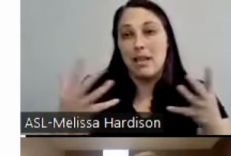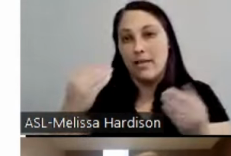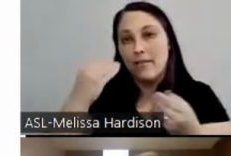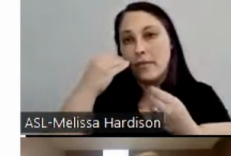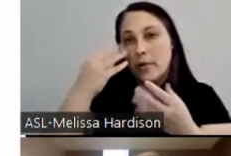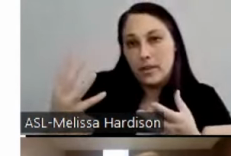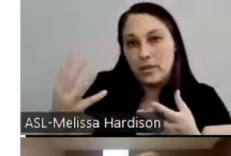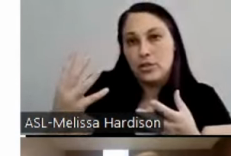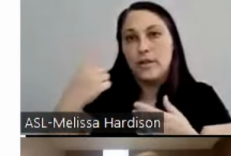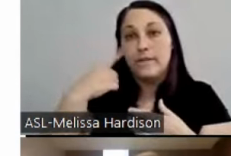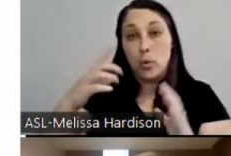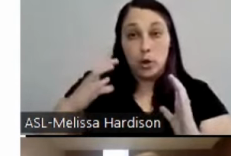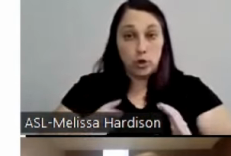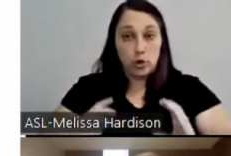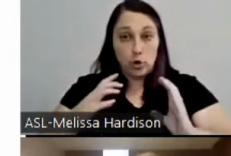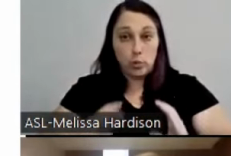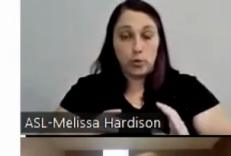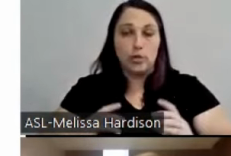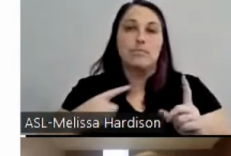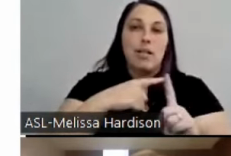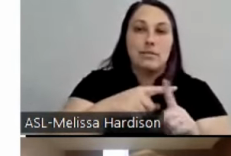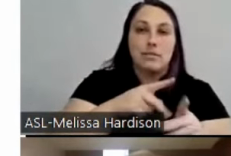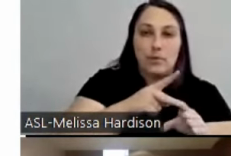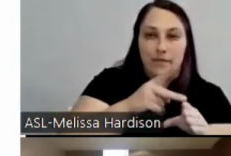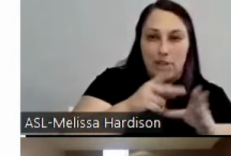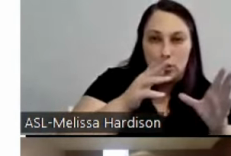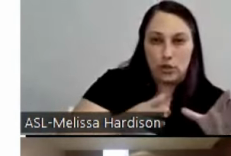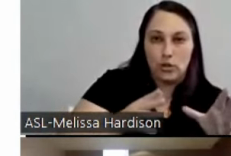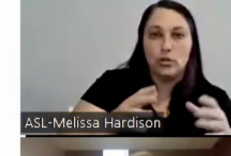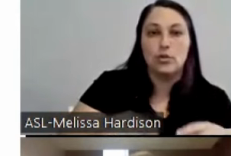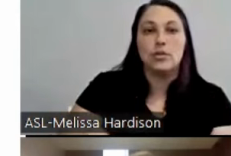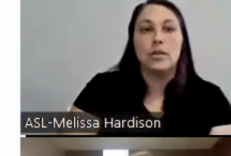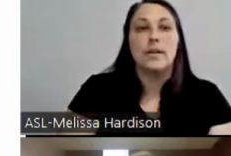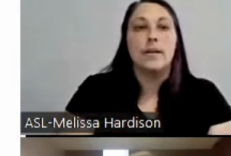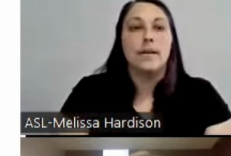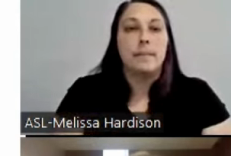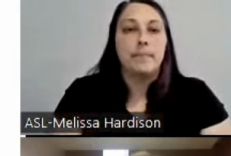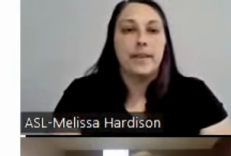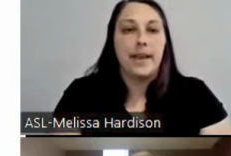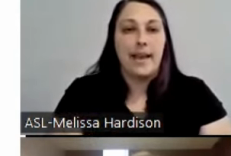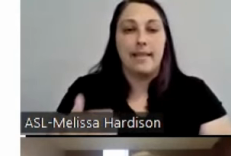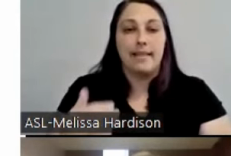As a result of the kind of COVID-19 measures, you know, remodelling and the building boom, we were competing with that.